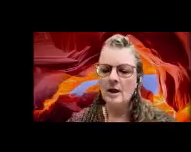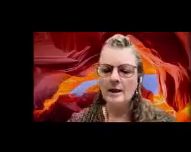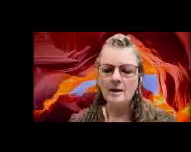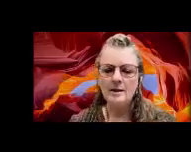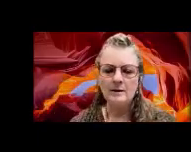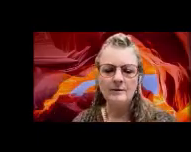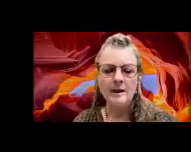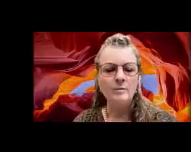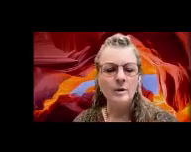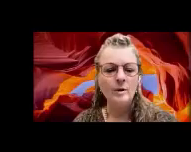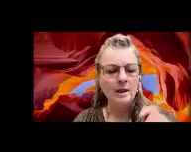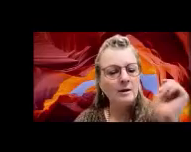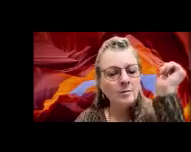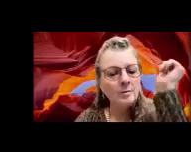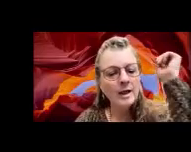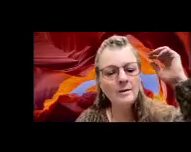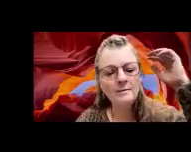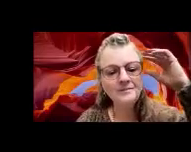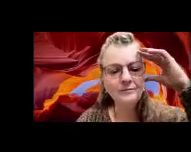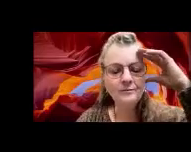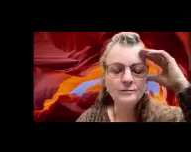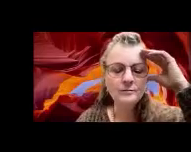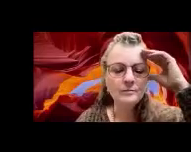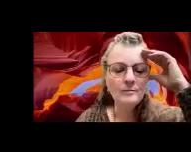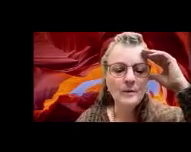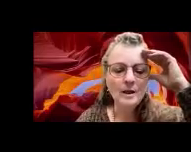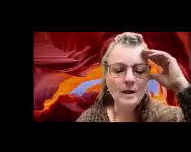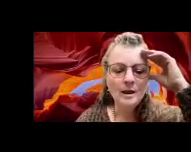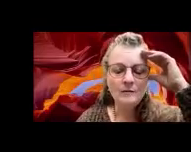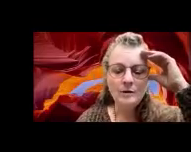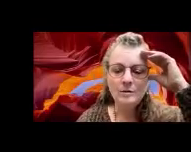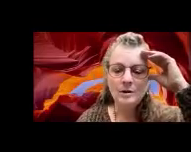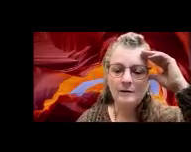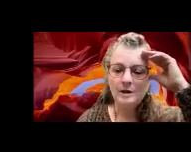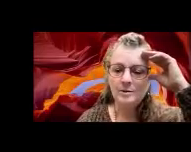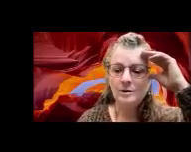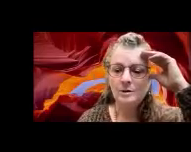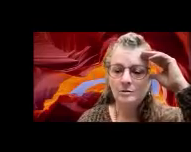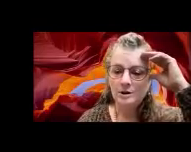likely see very repetitive play if you have the opportunity to